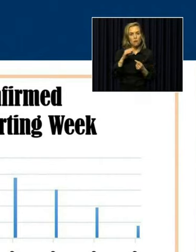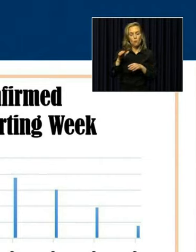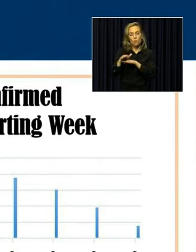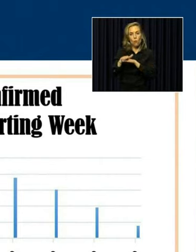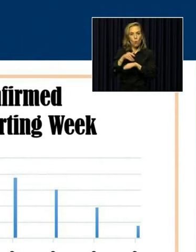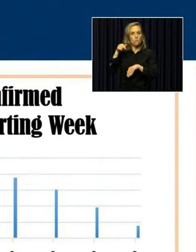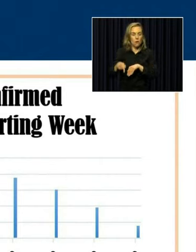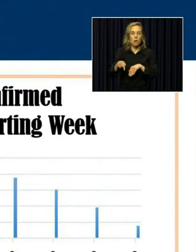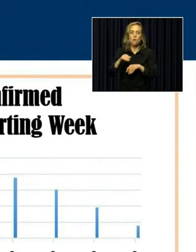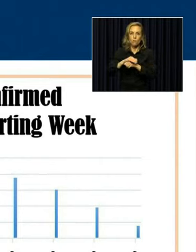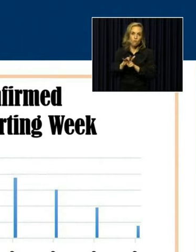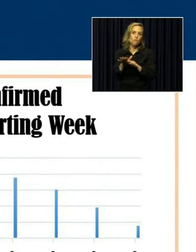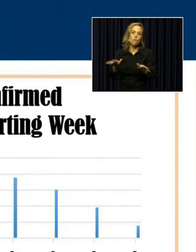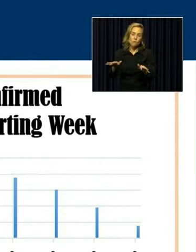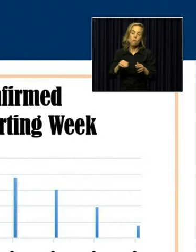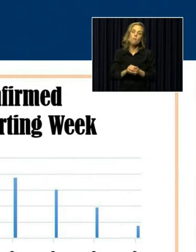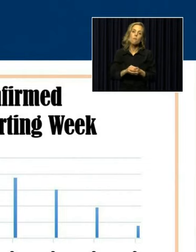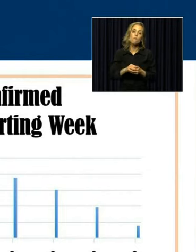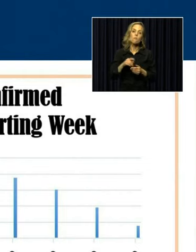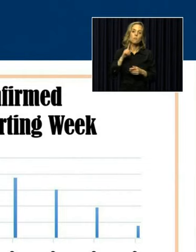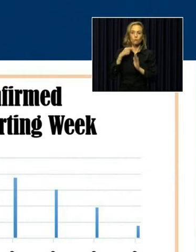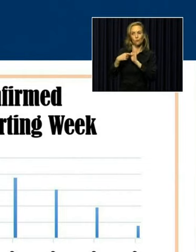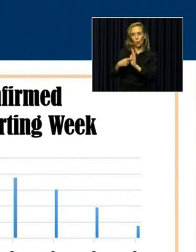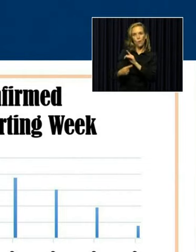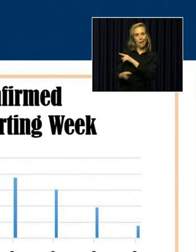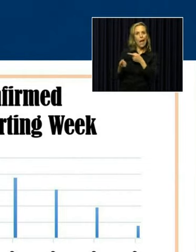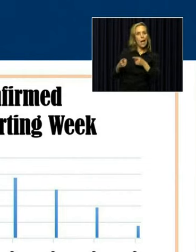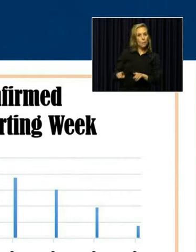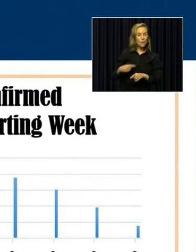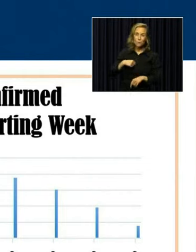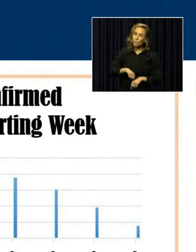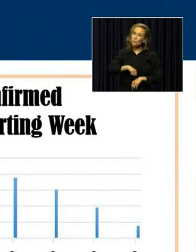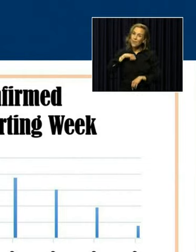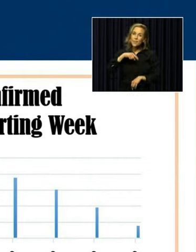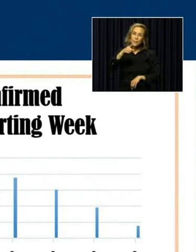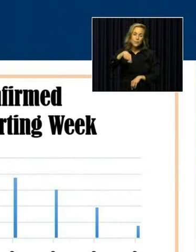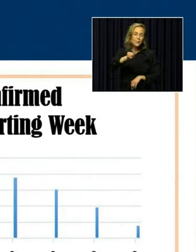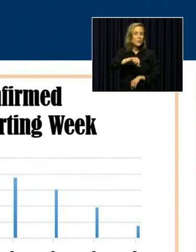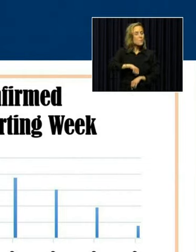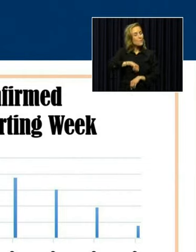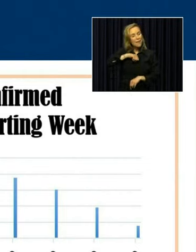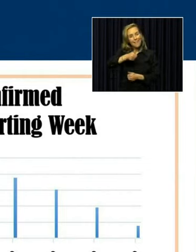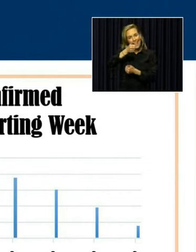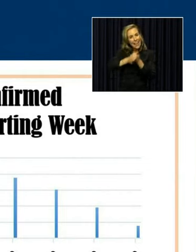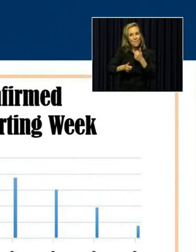SIGNIFICANTLY MORE THAN THAT. AND THIS IS EVERYBODY WORKING TOGETHER. THESE ARE OUR HOSPITAL SYSTEMS,